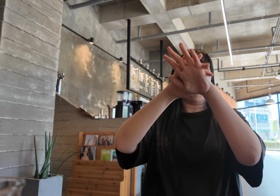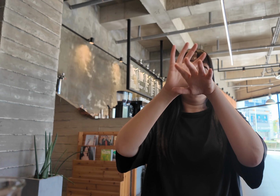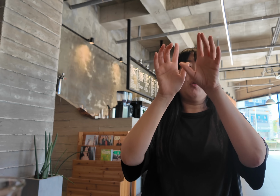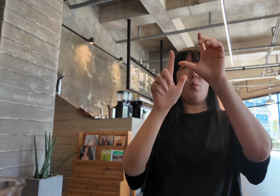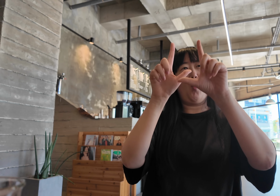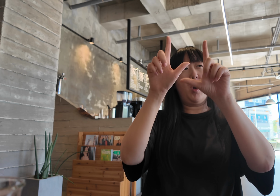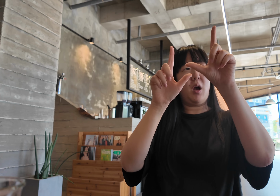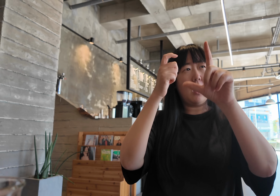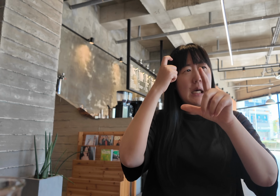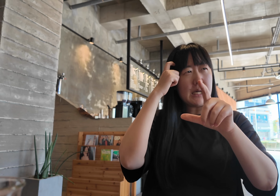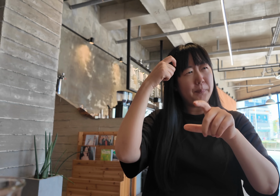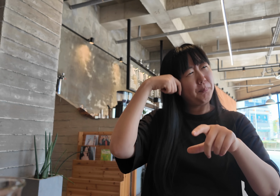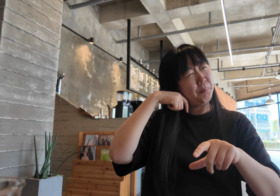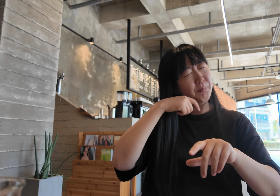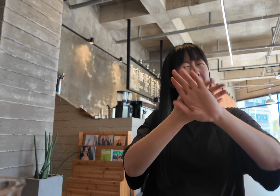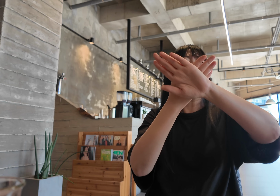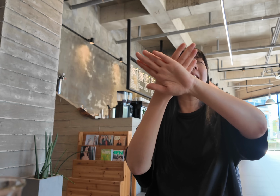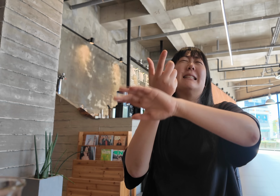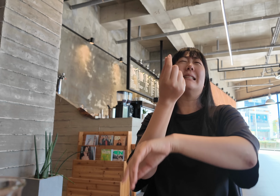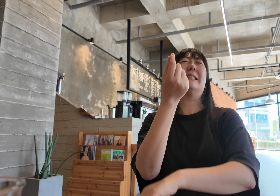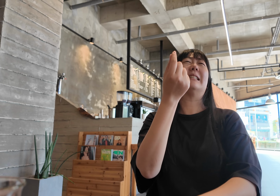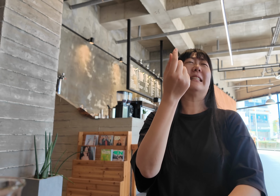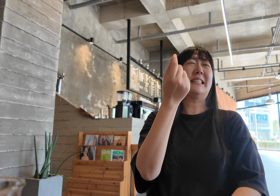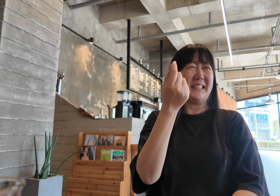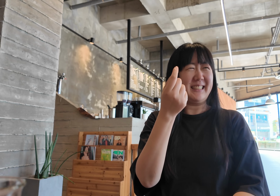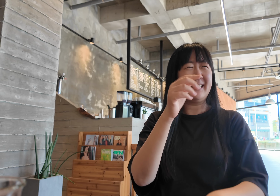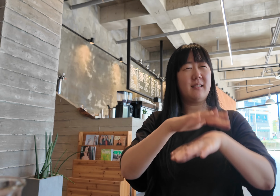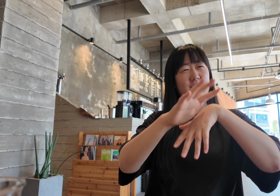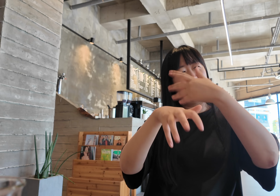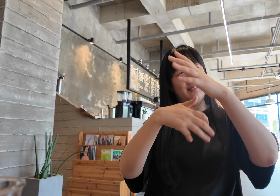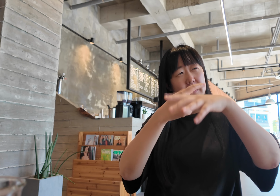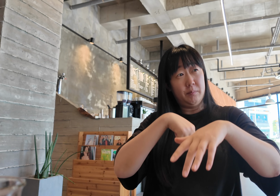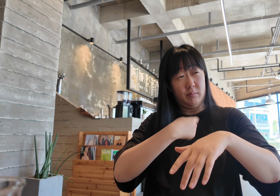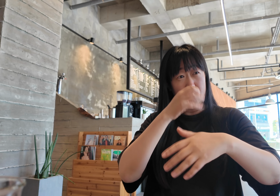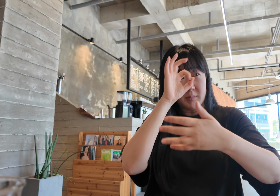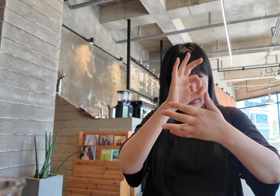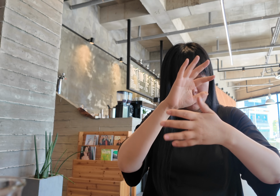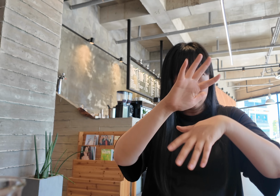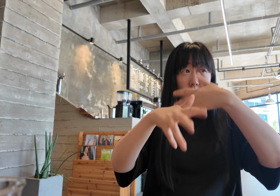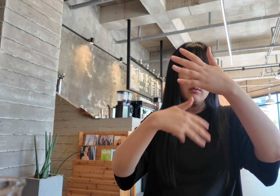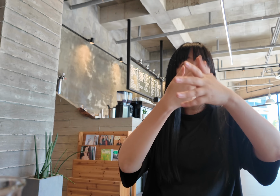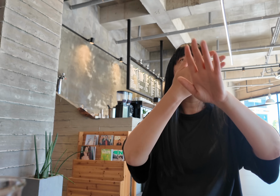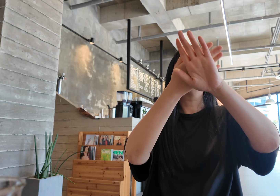your hands are different from other people's. When creating and monitoring sign language content,